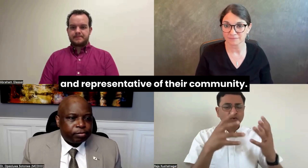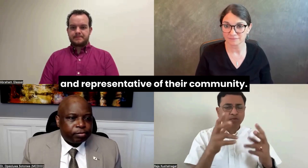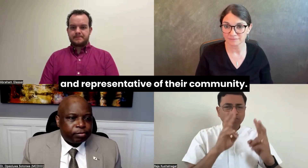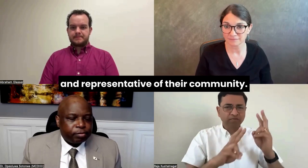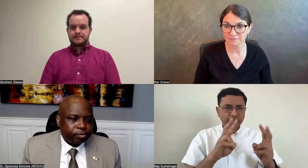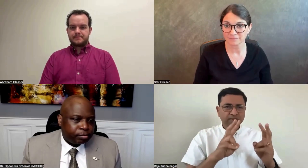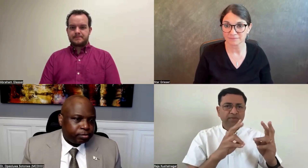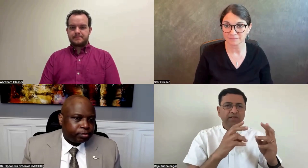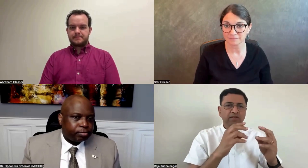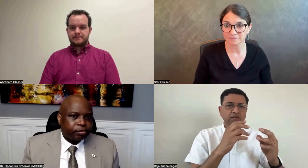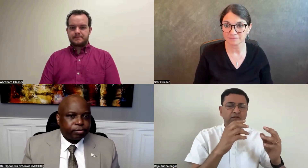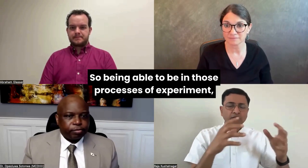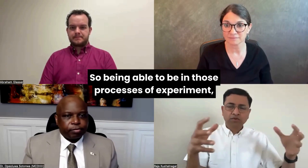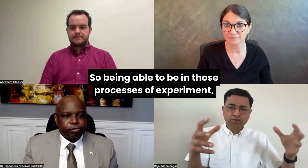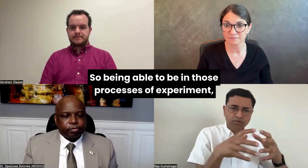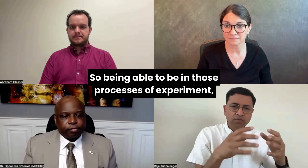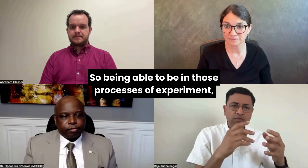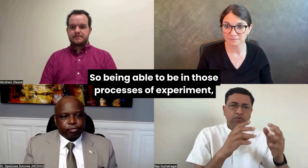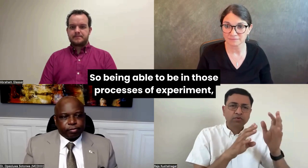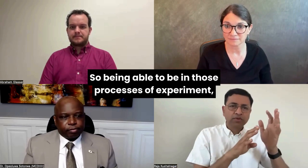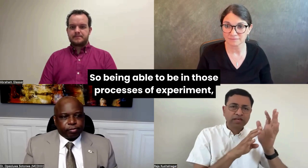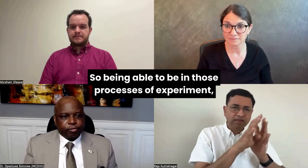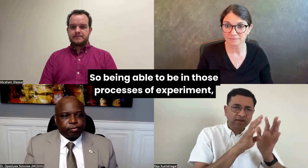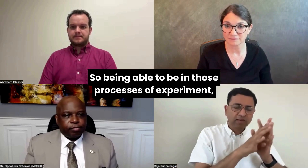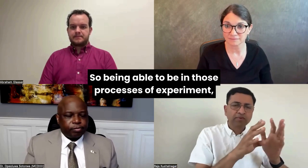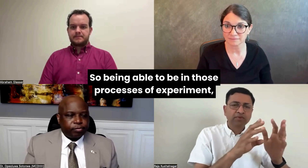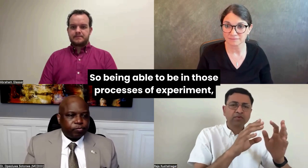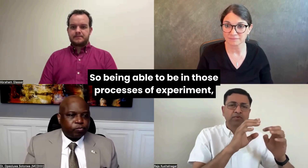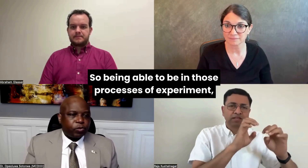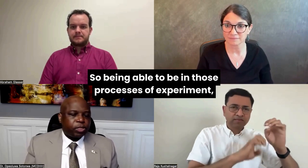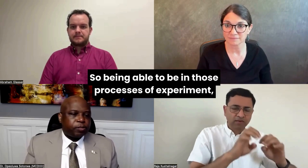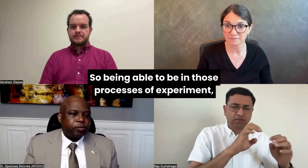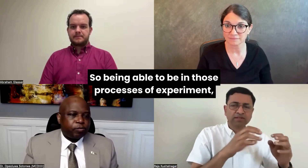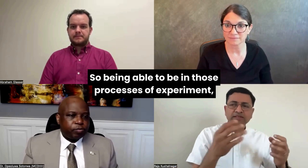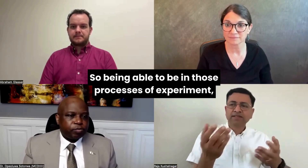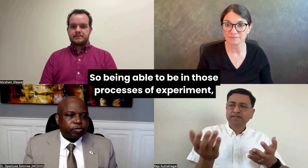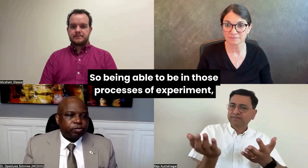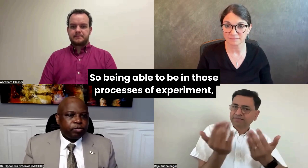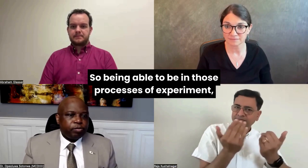So being able to be in those processes of experiment, of development,